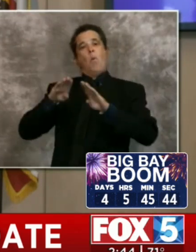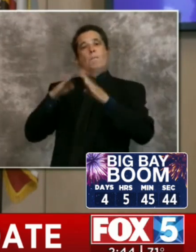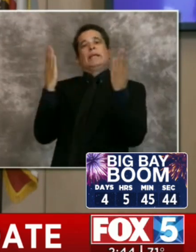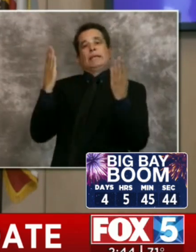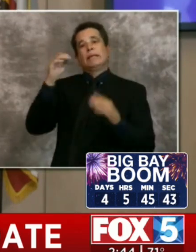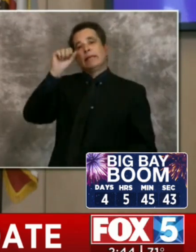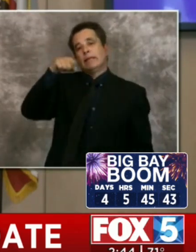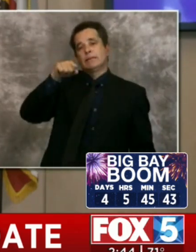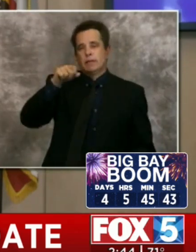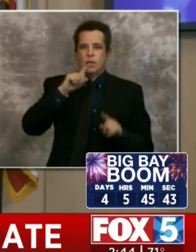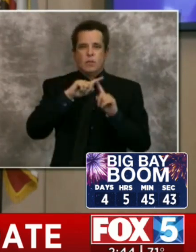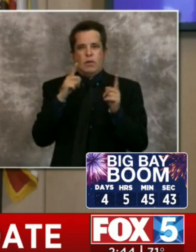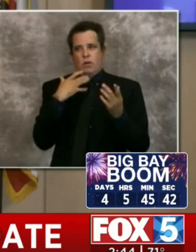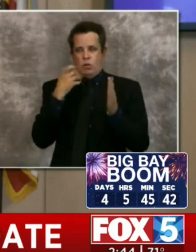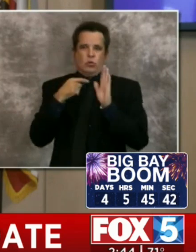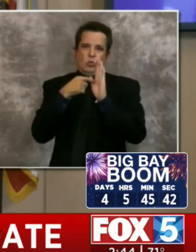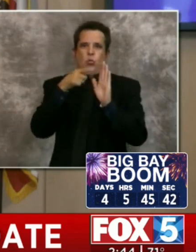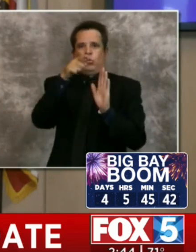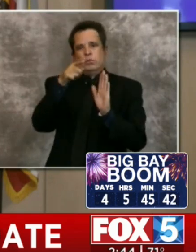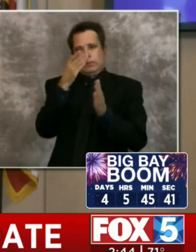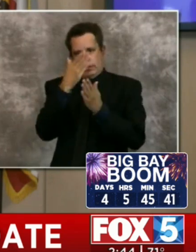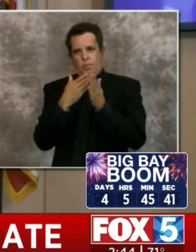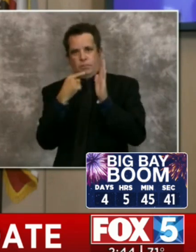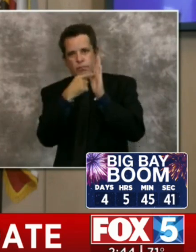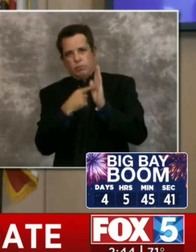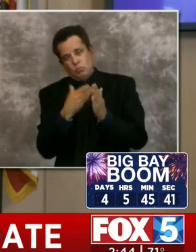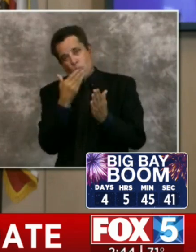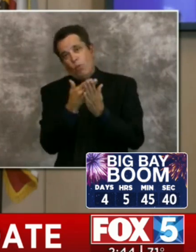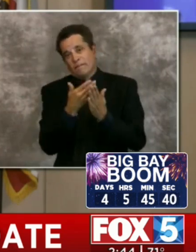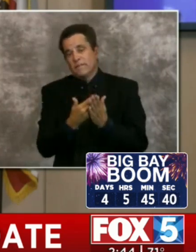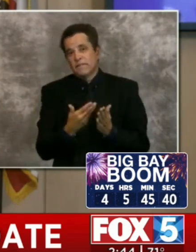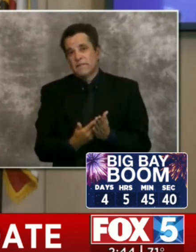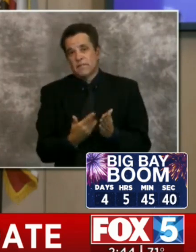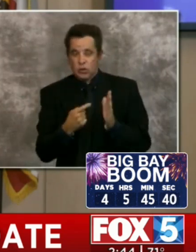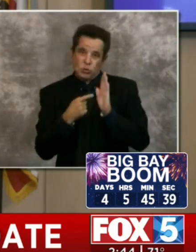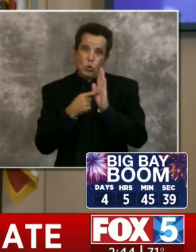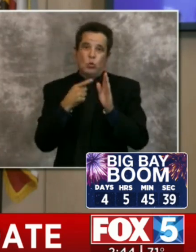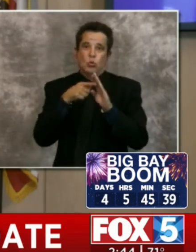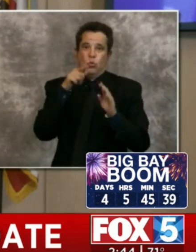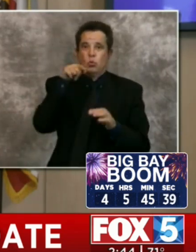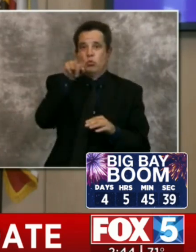REGION'S EFFORTS TO CONTROL THE CORONAVIRUS IN REOPEN. BUT I WANT TO POINT OUT A COUPLE